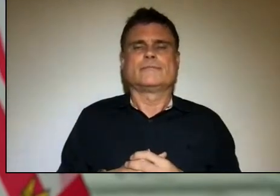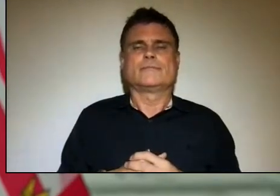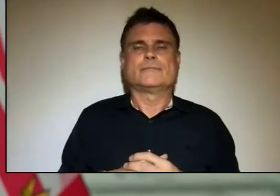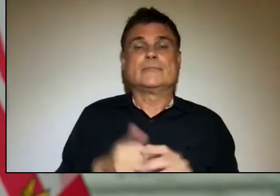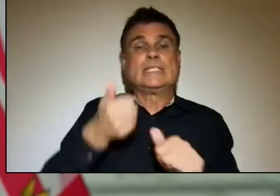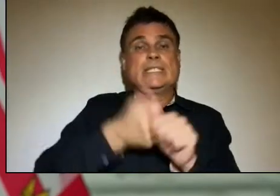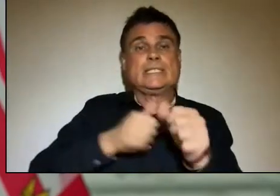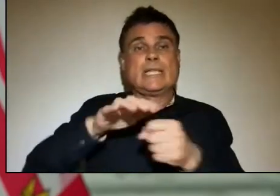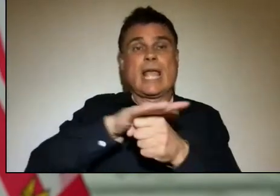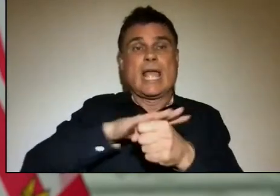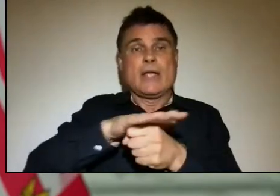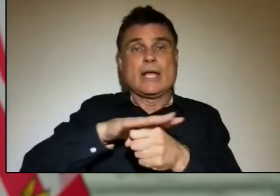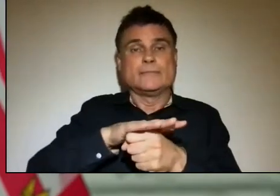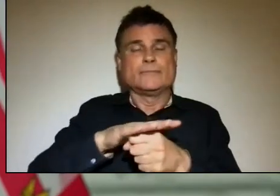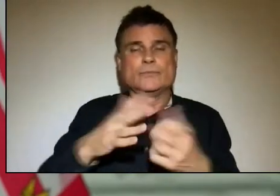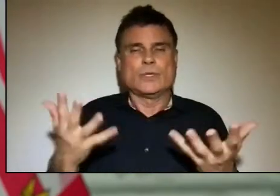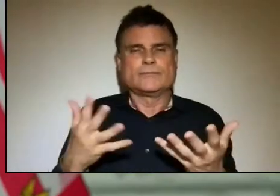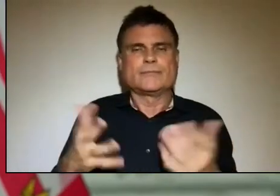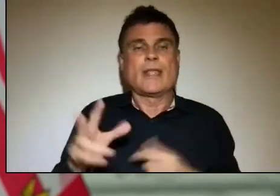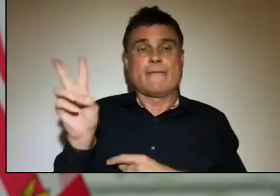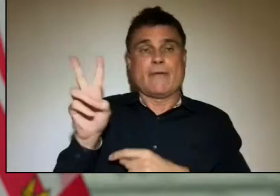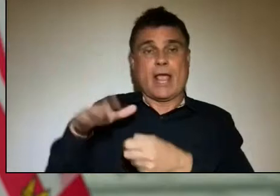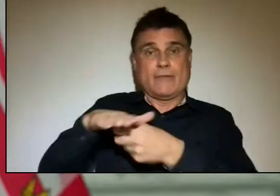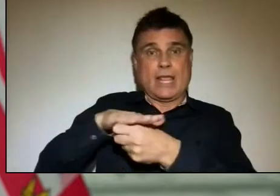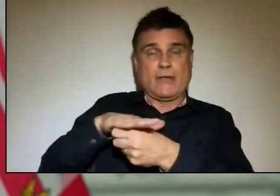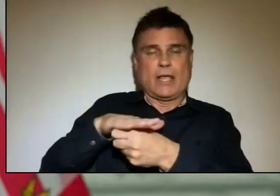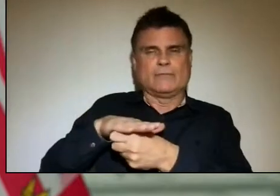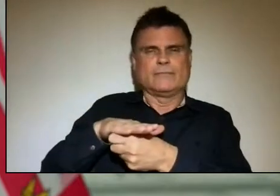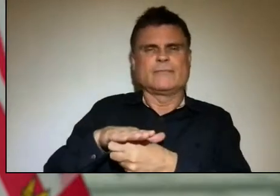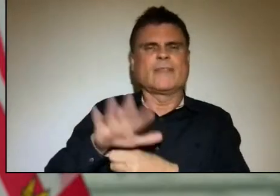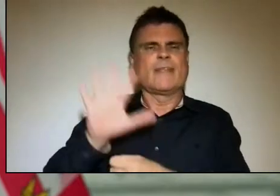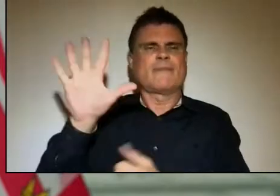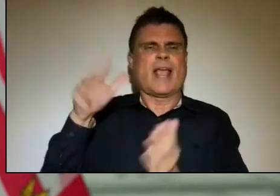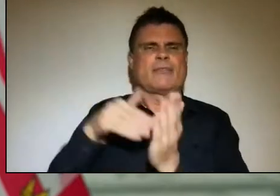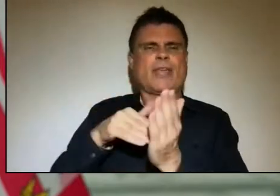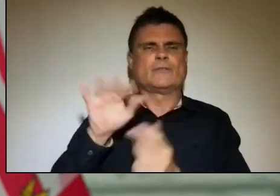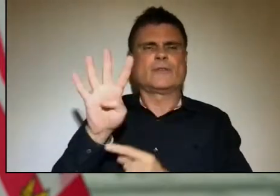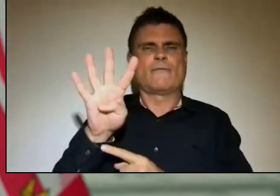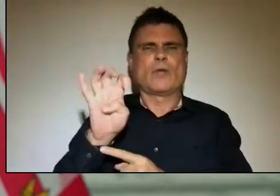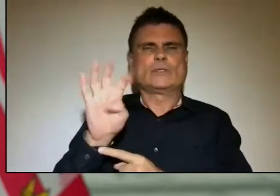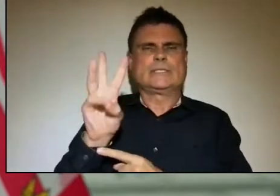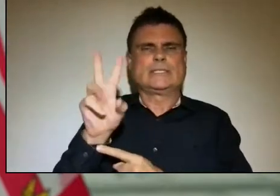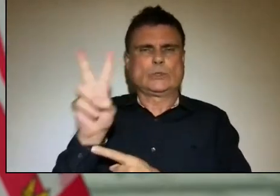active cases are as follows: